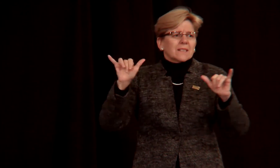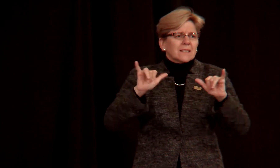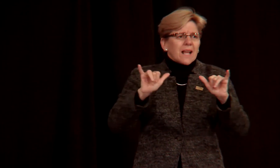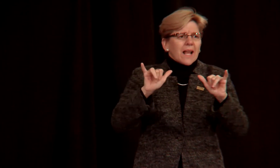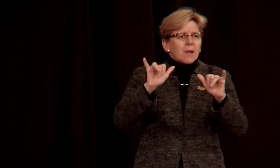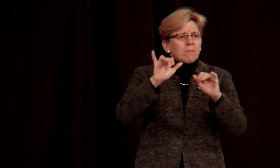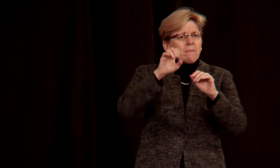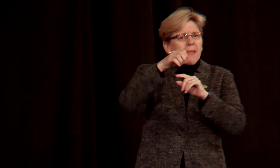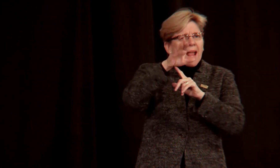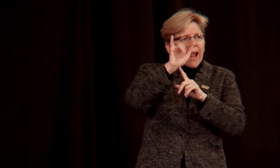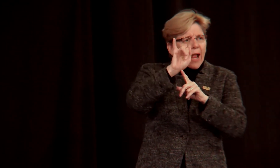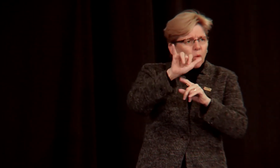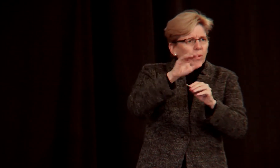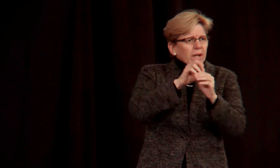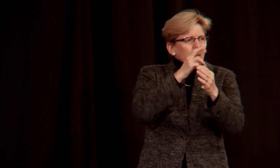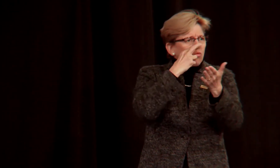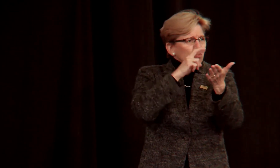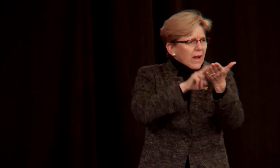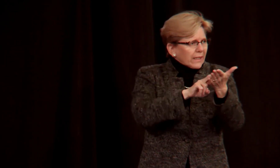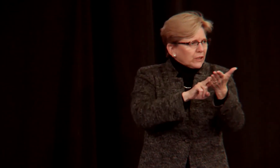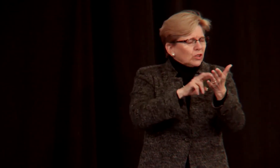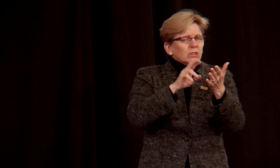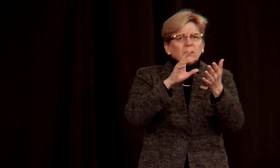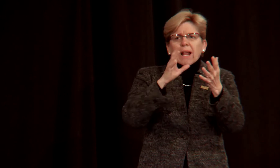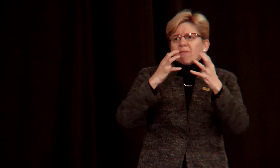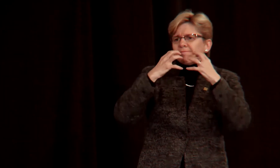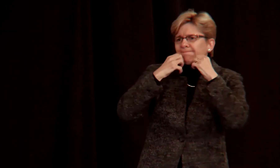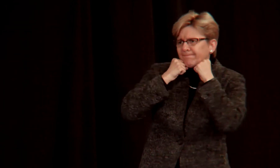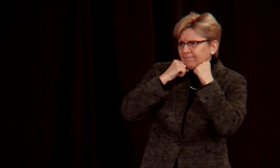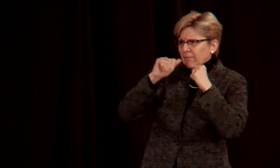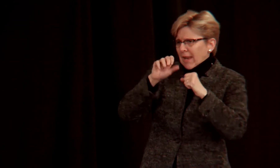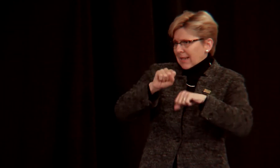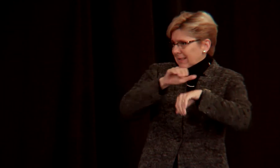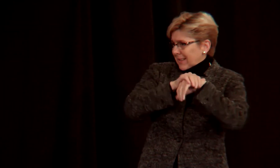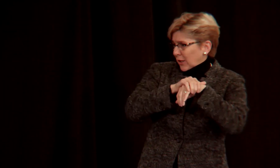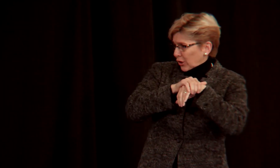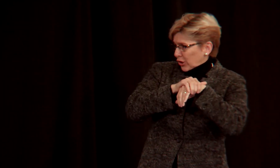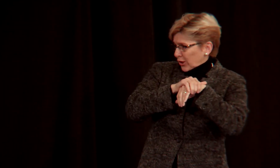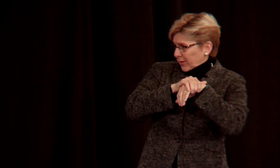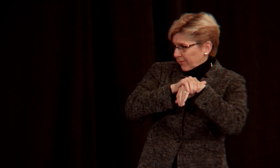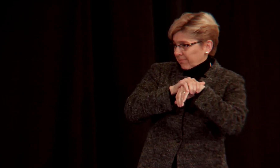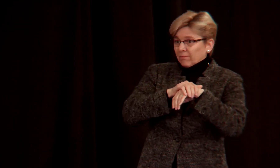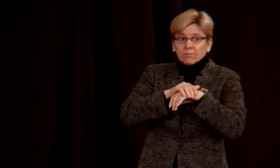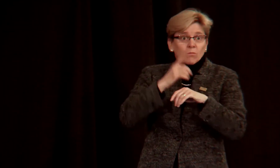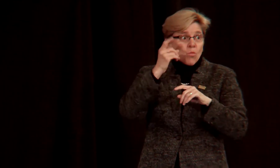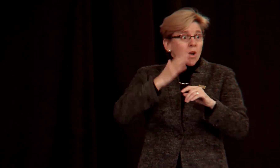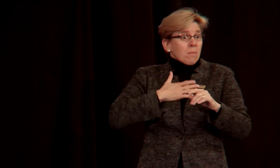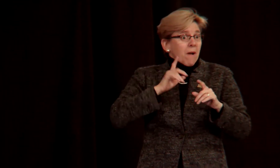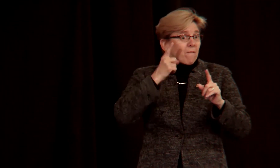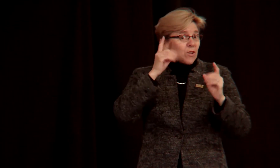we're working towards equity in recognition and status between ASL and English.